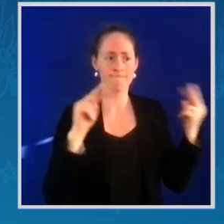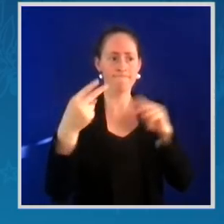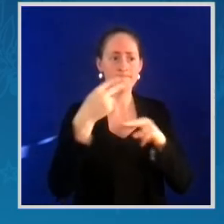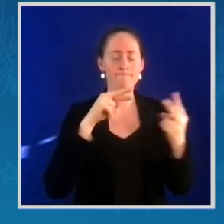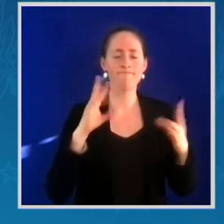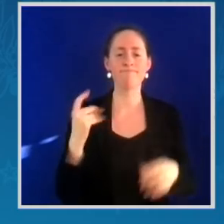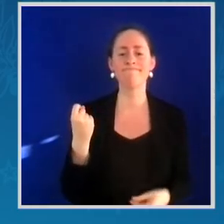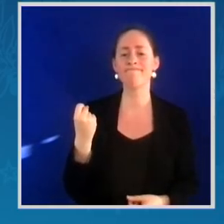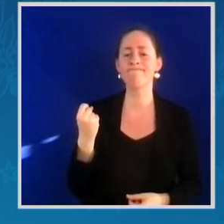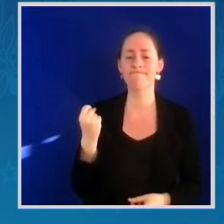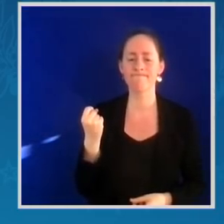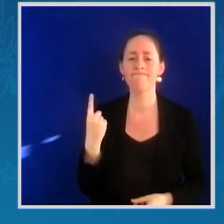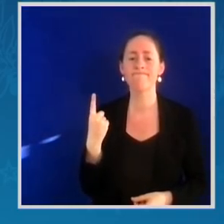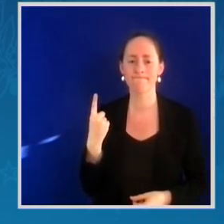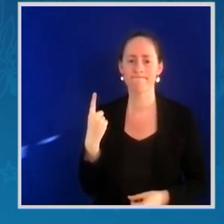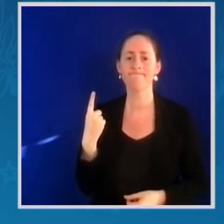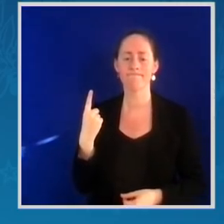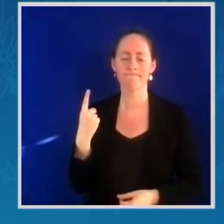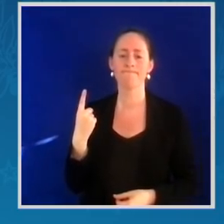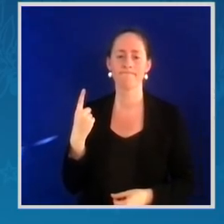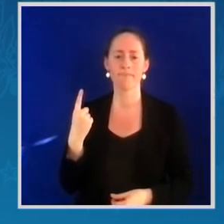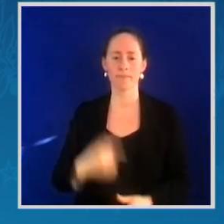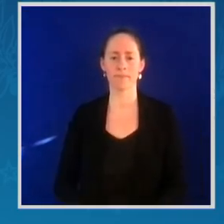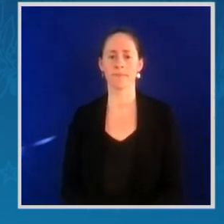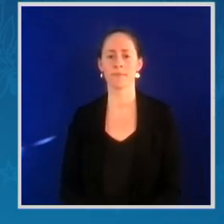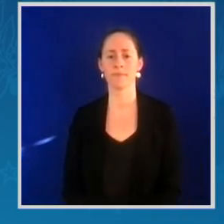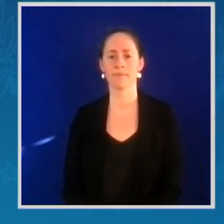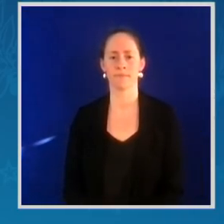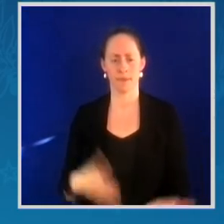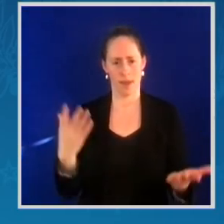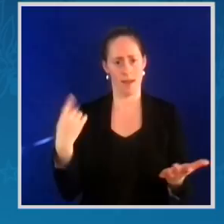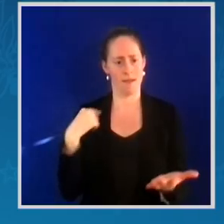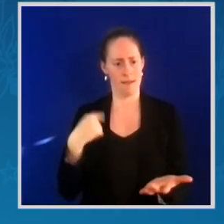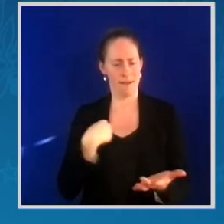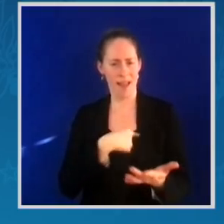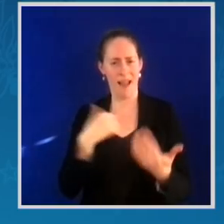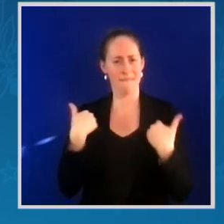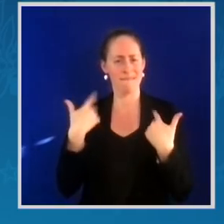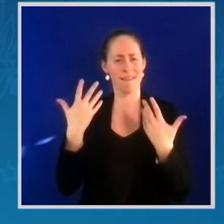we understand that we have the capacity to give people a sense of hope.